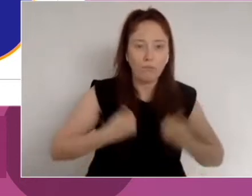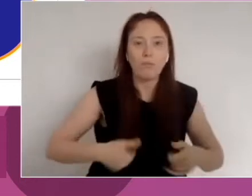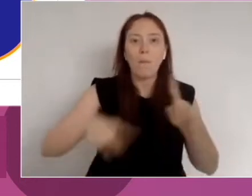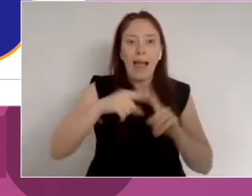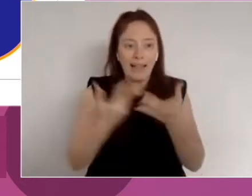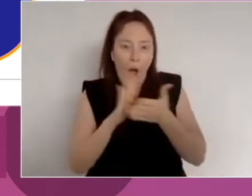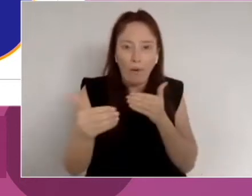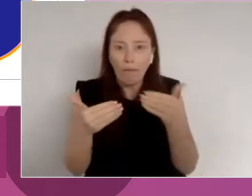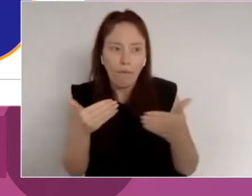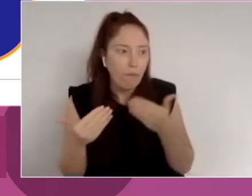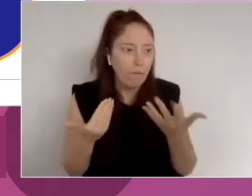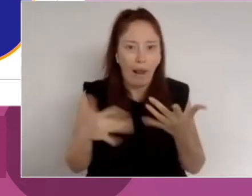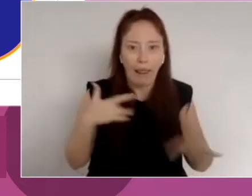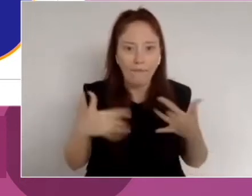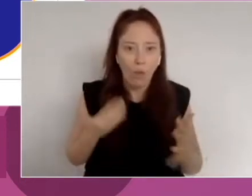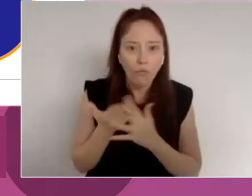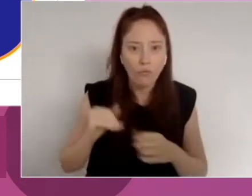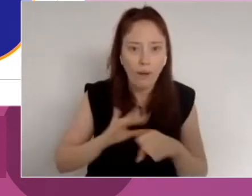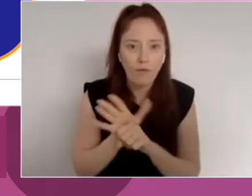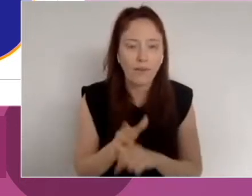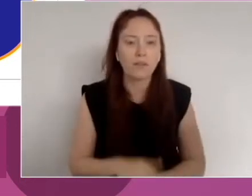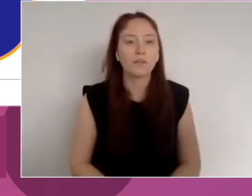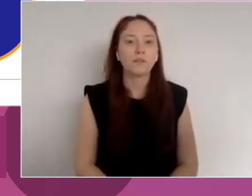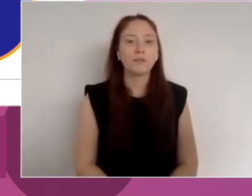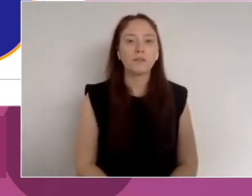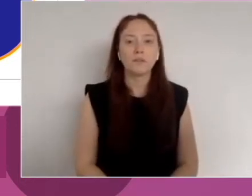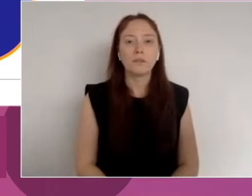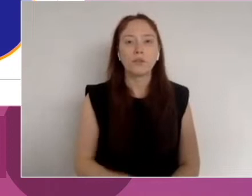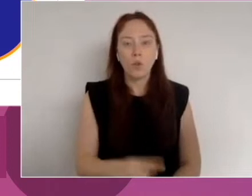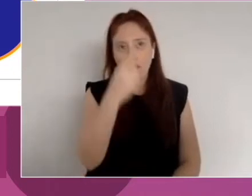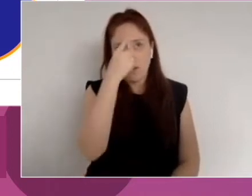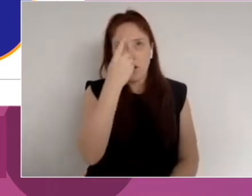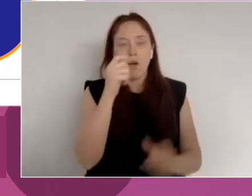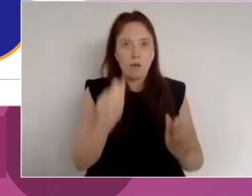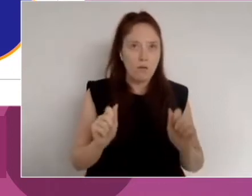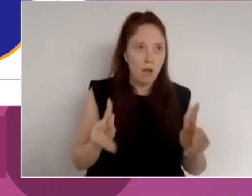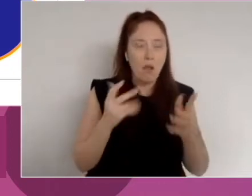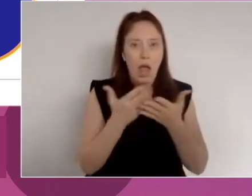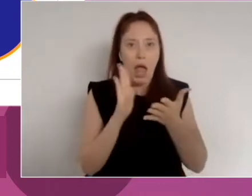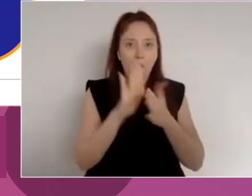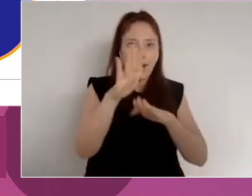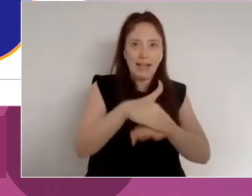that came through to say - can we actually develop a national plan around mental health and wellbeing